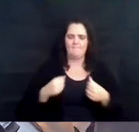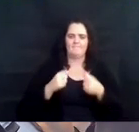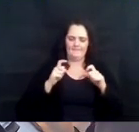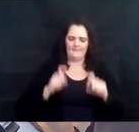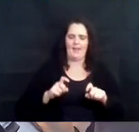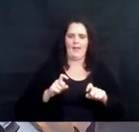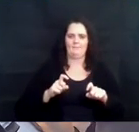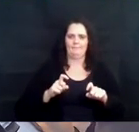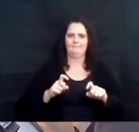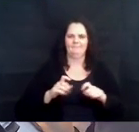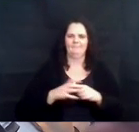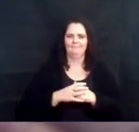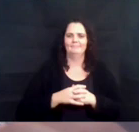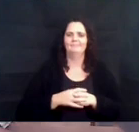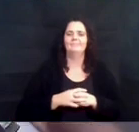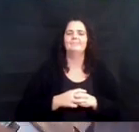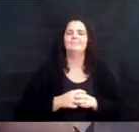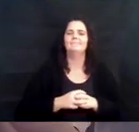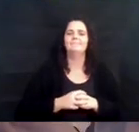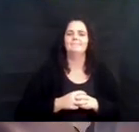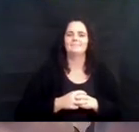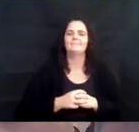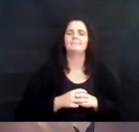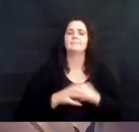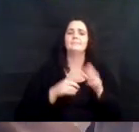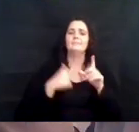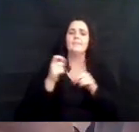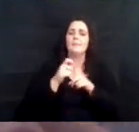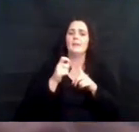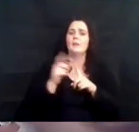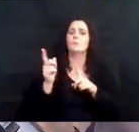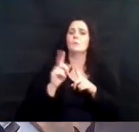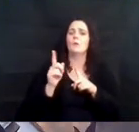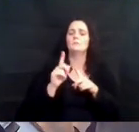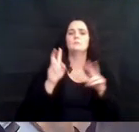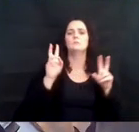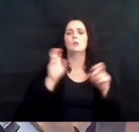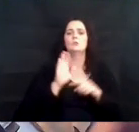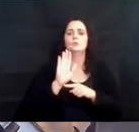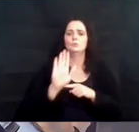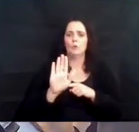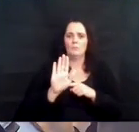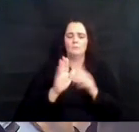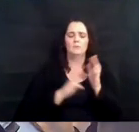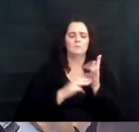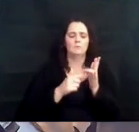Alright, now the app is called stop-motion studio by a company called, Cateater.